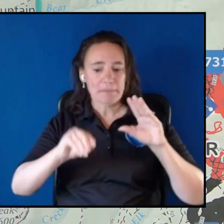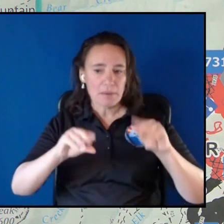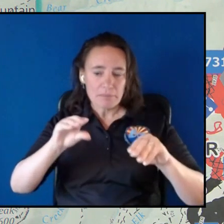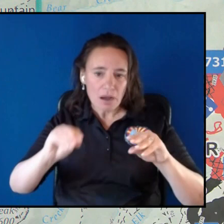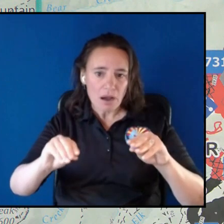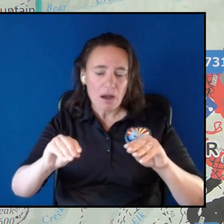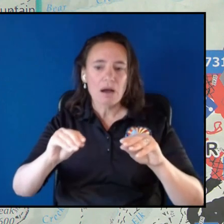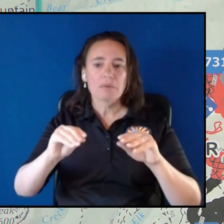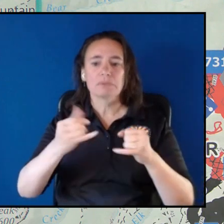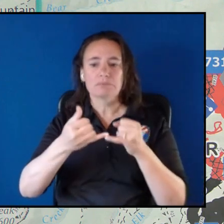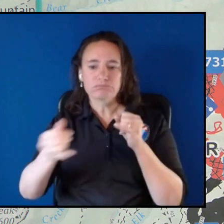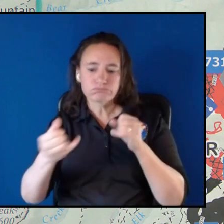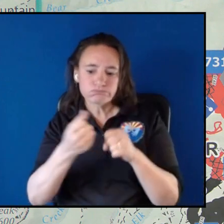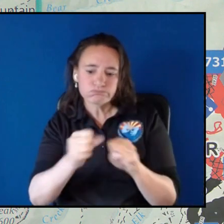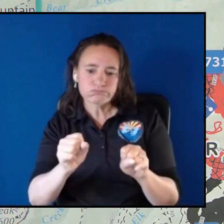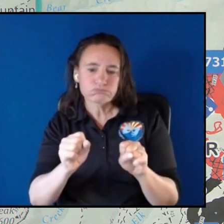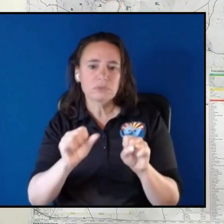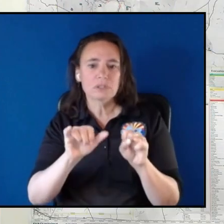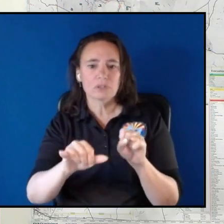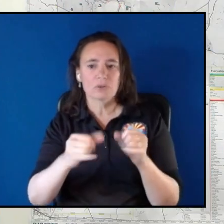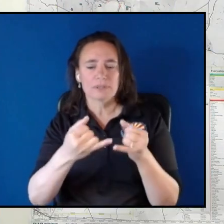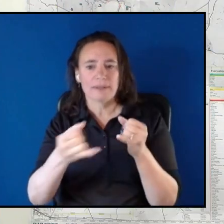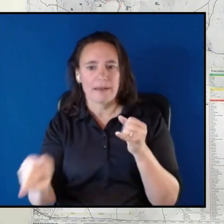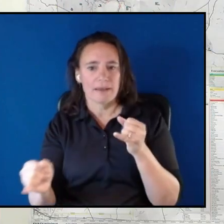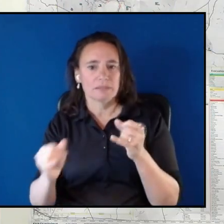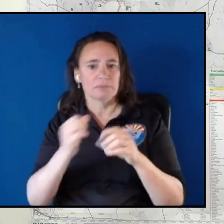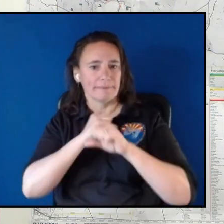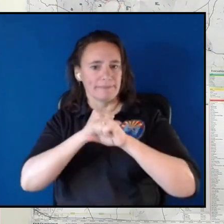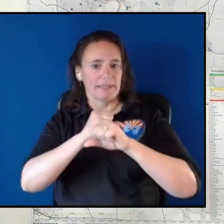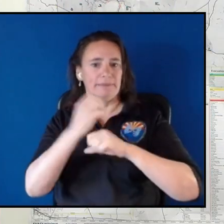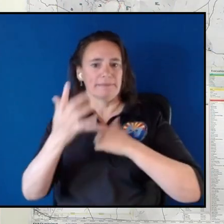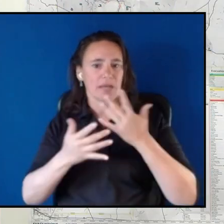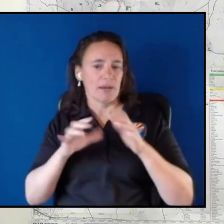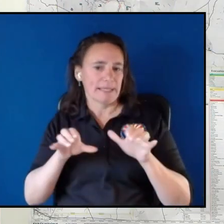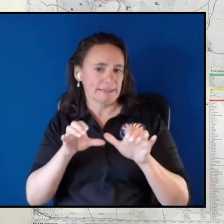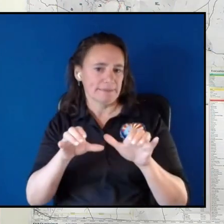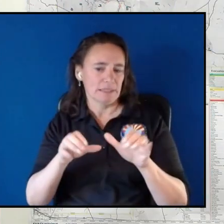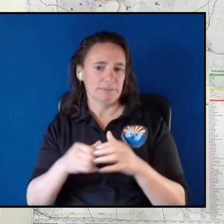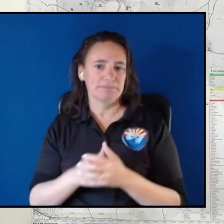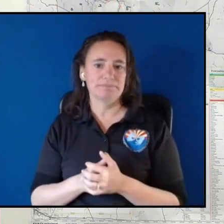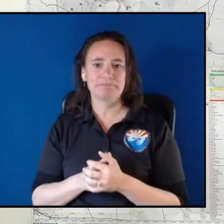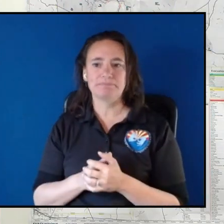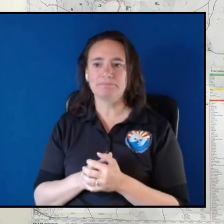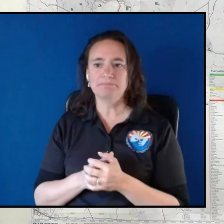As we come back down around the